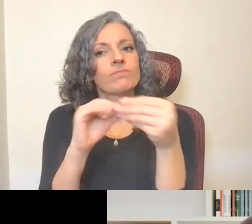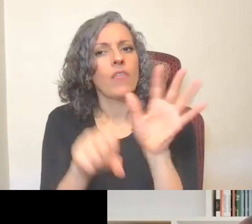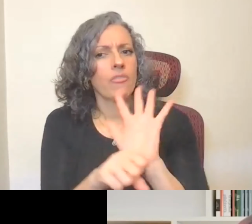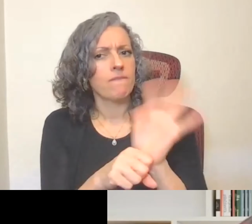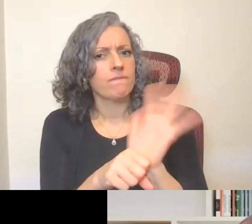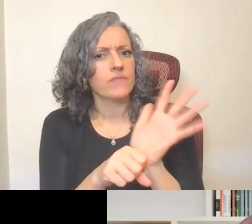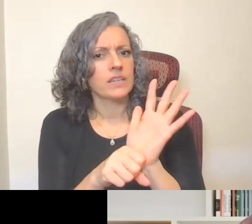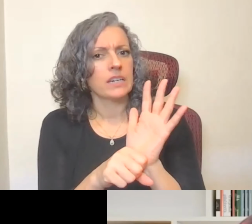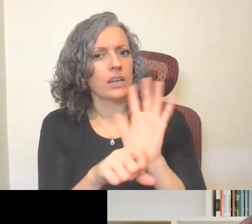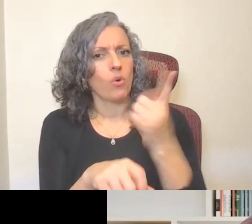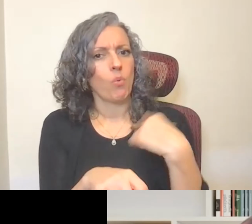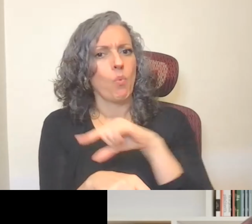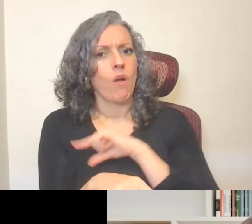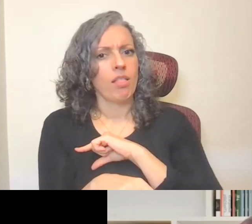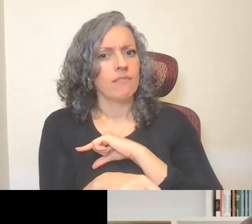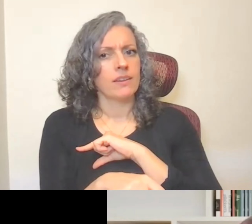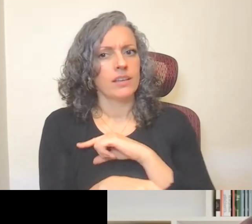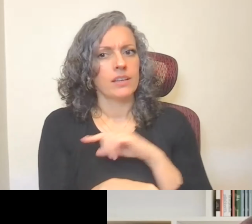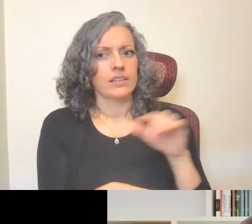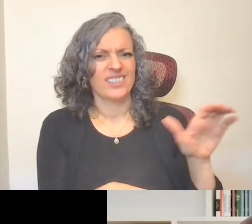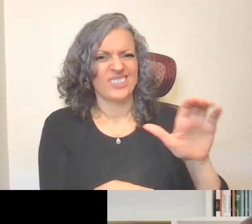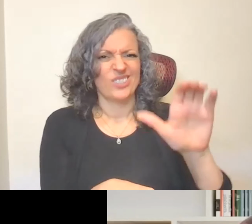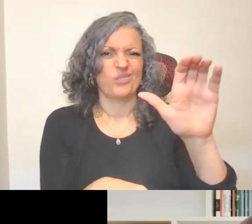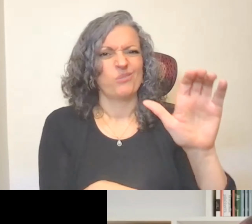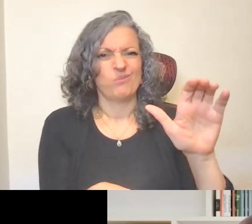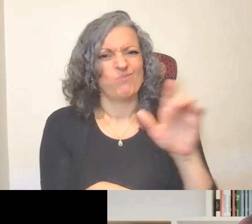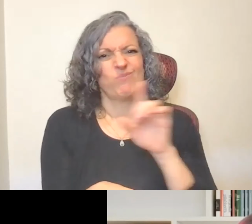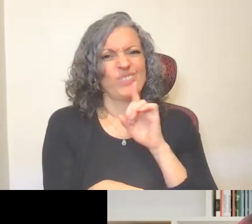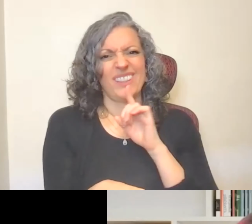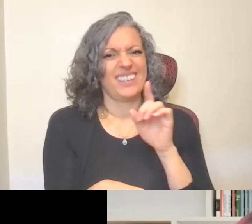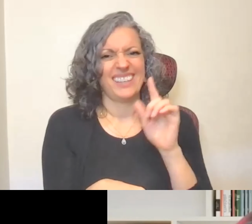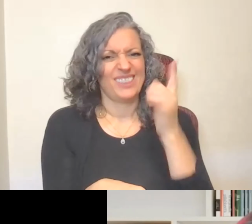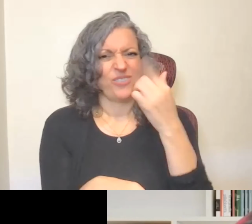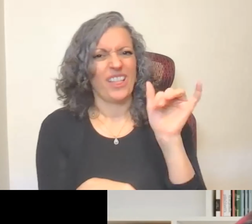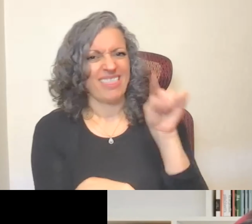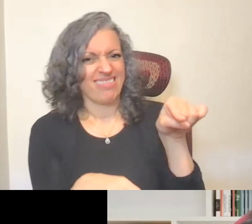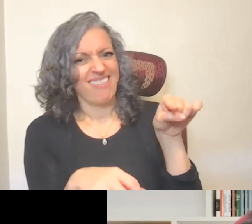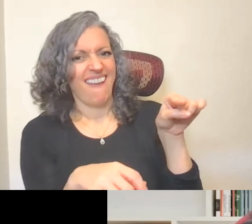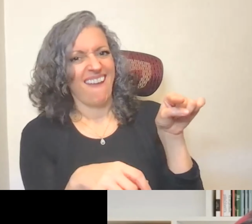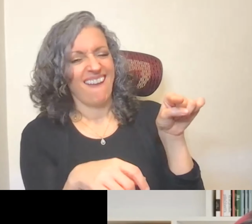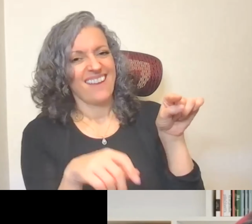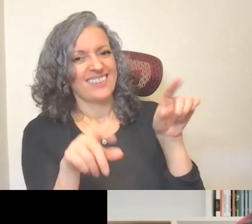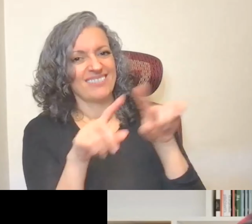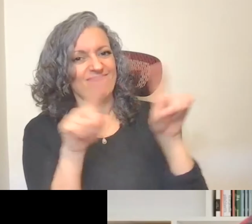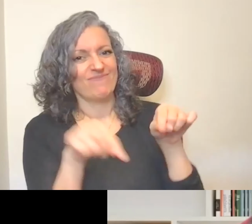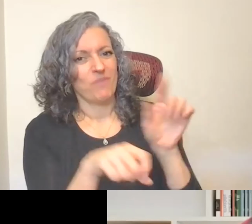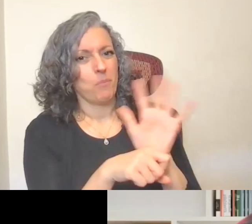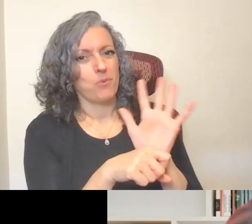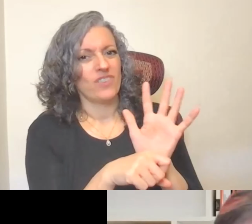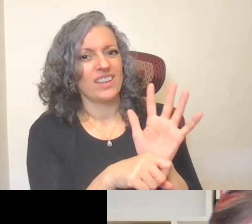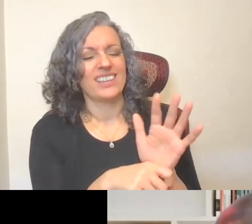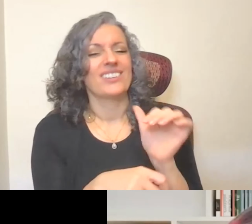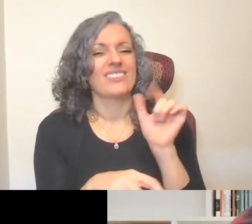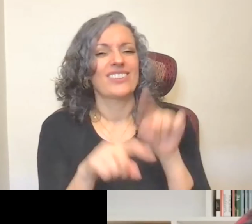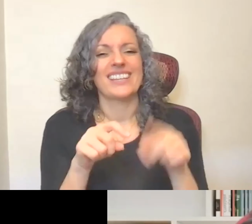presentation. Zoom really downgraded that video. In the chat, Stephanie shared the links to the